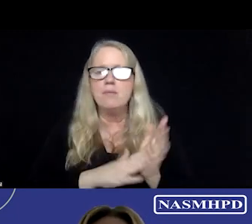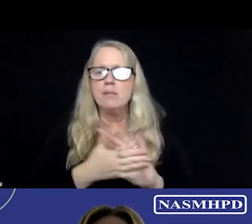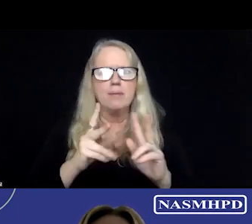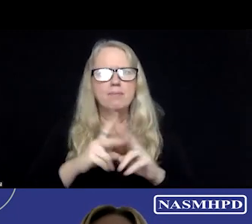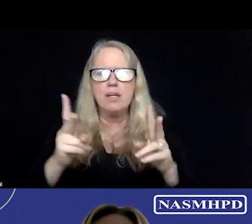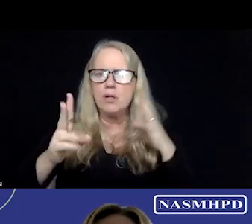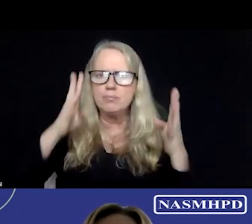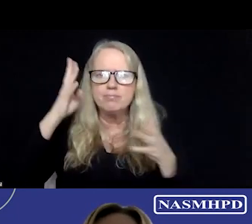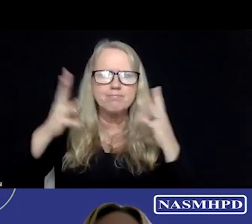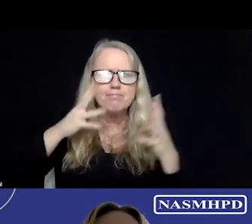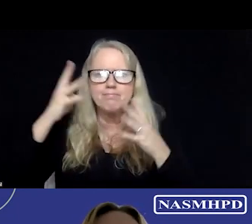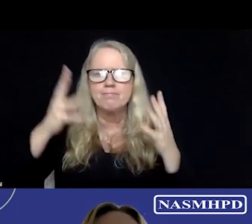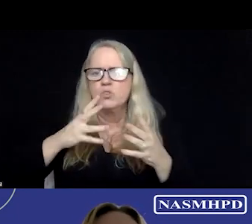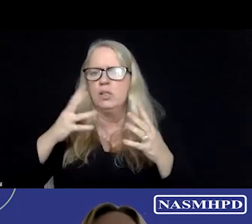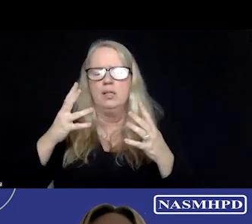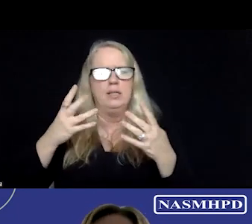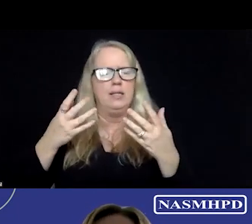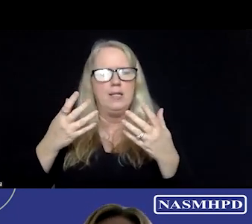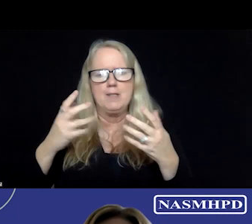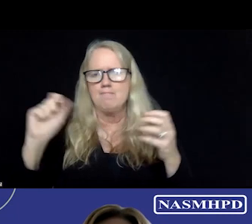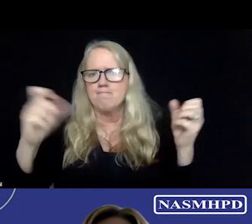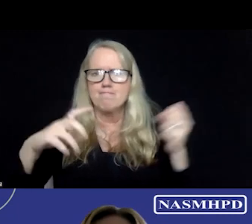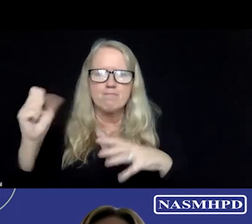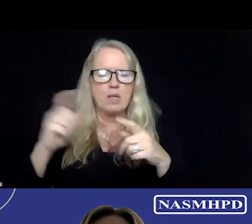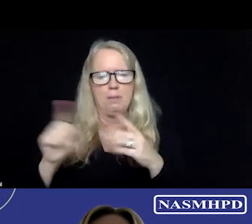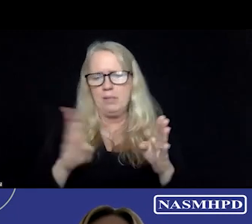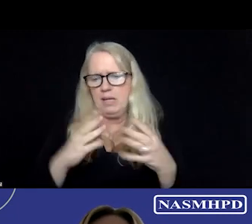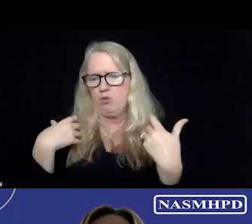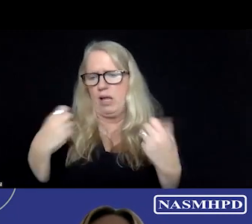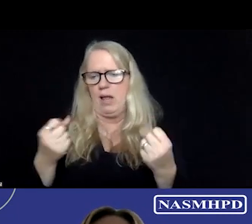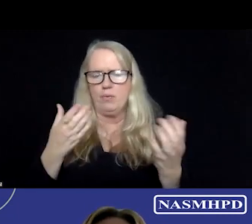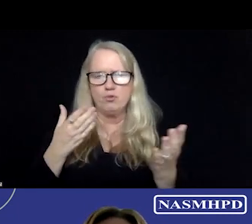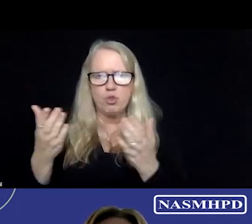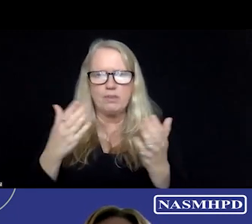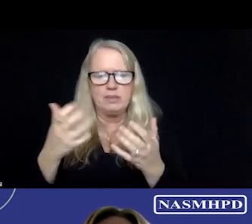ABLE TO BRING BEHAVIORAL HEALTH SERVICES TO THEIR COMMUNITY, BUT